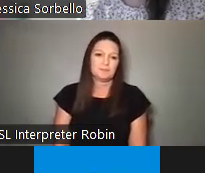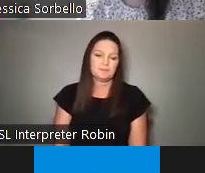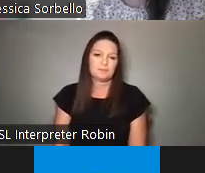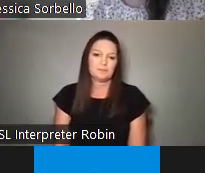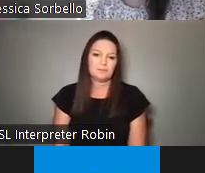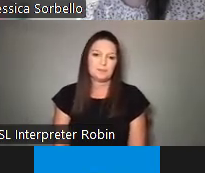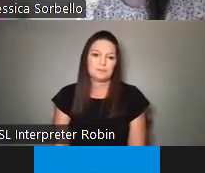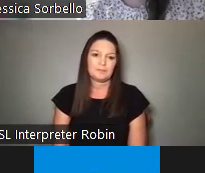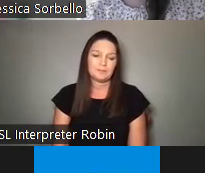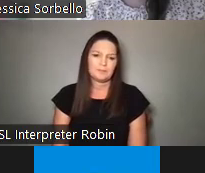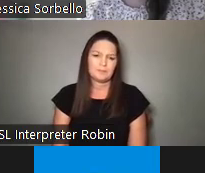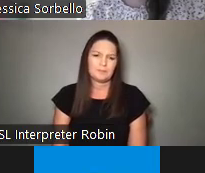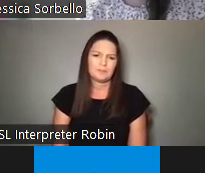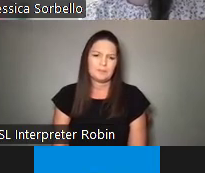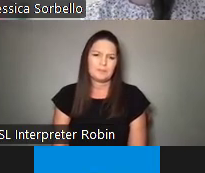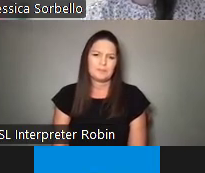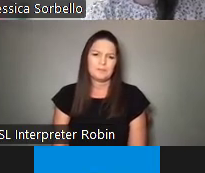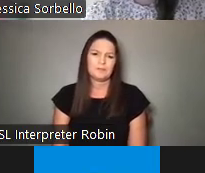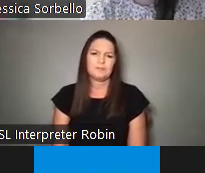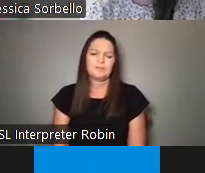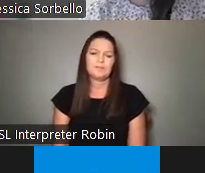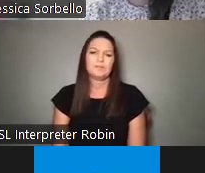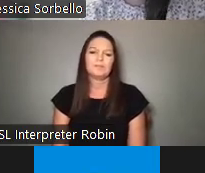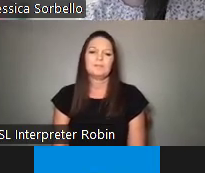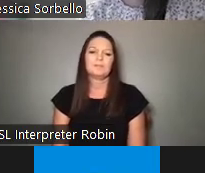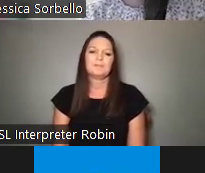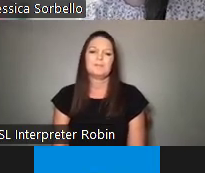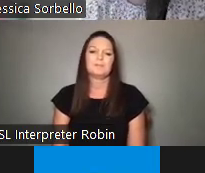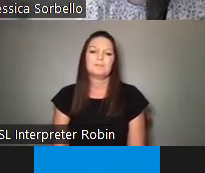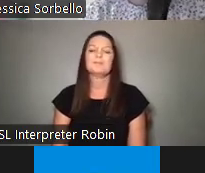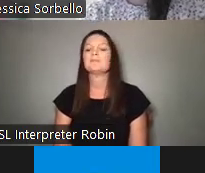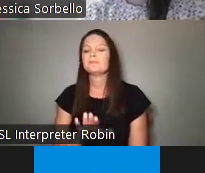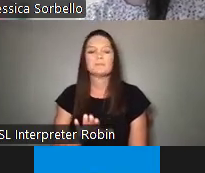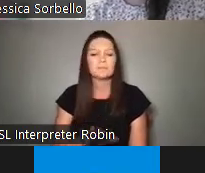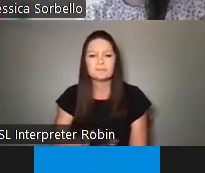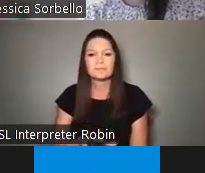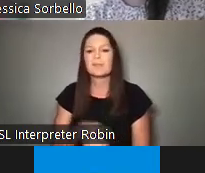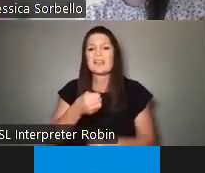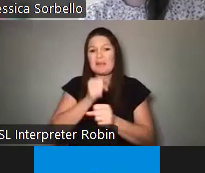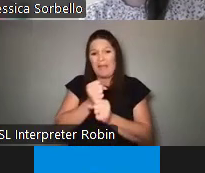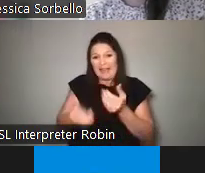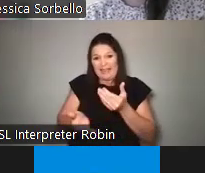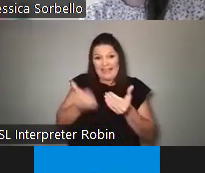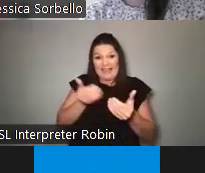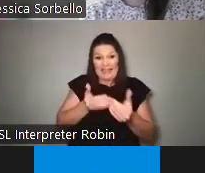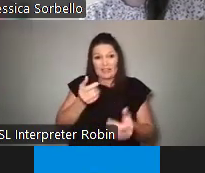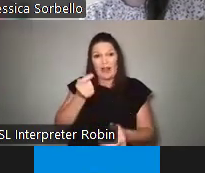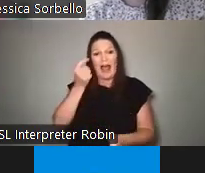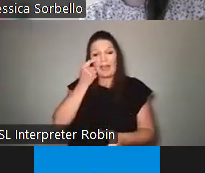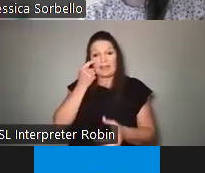. »SPEAKER: To make it easier I will hit allow to talk for everybody so you can unmute